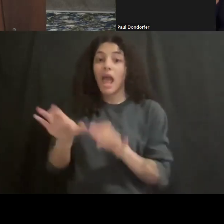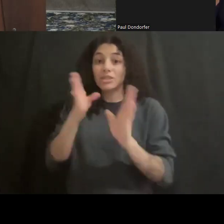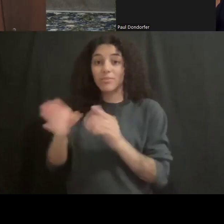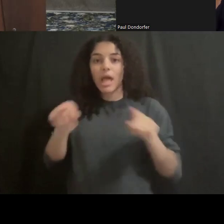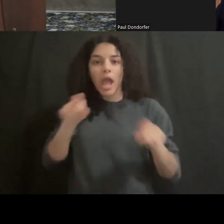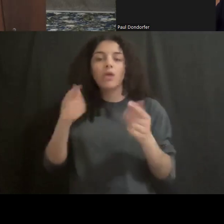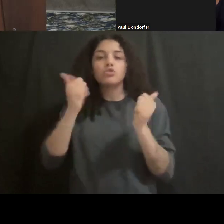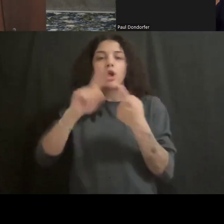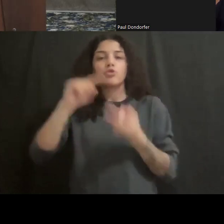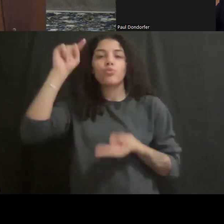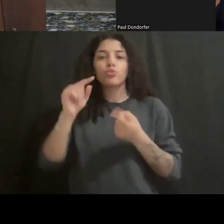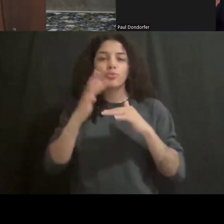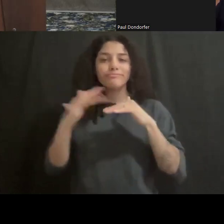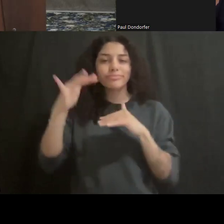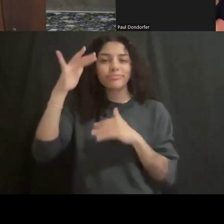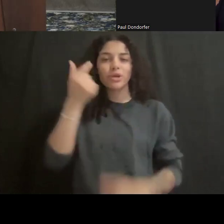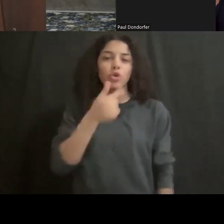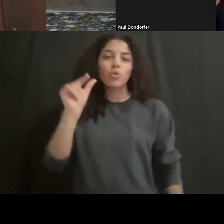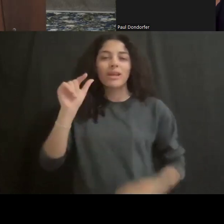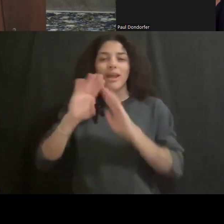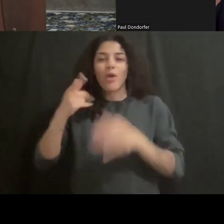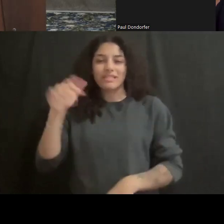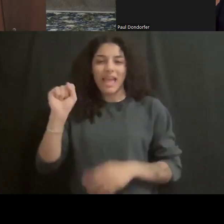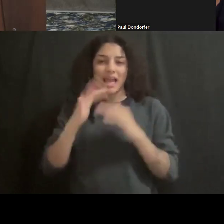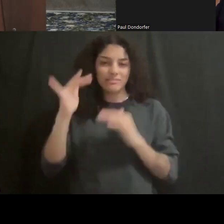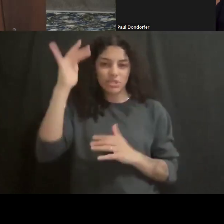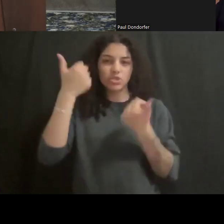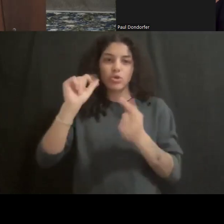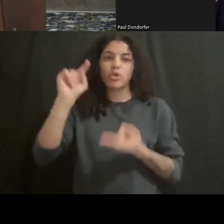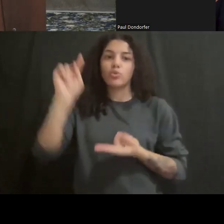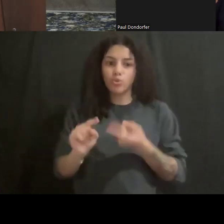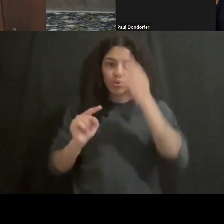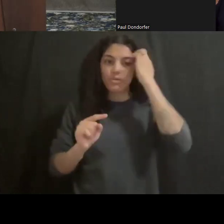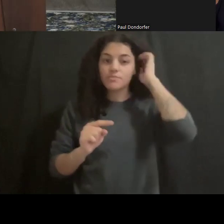One of the focus areas of the county climate action plan is sustainable materials management